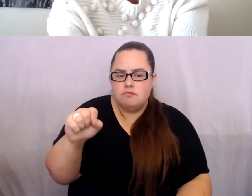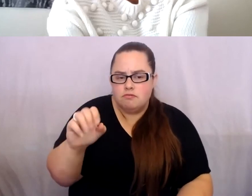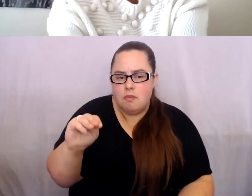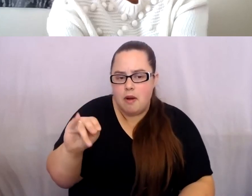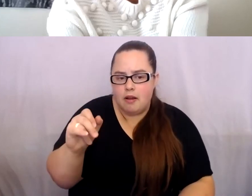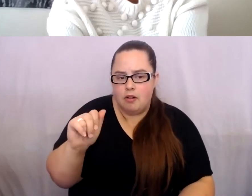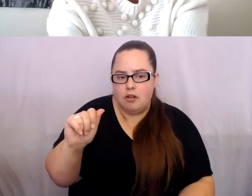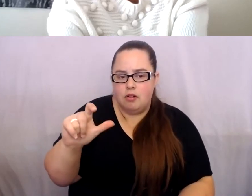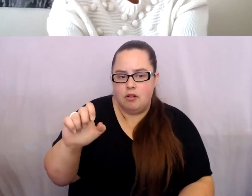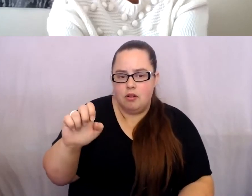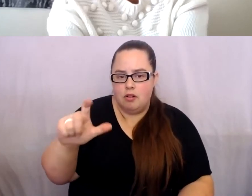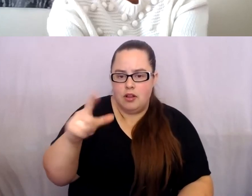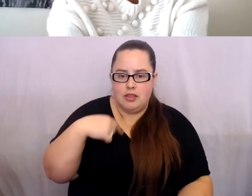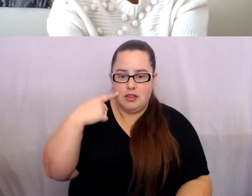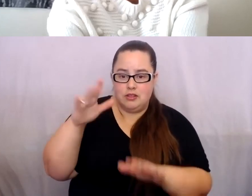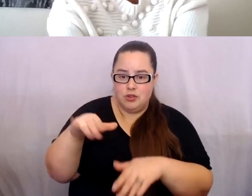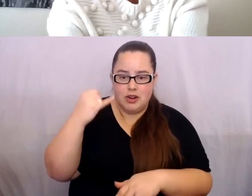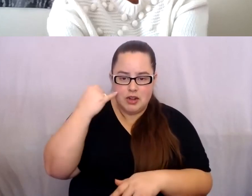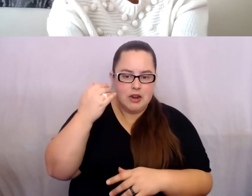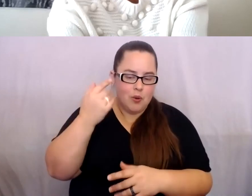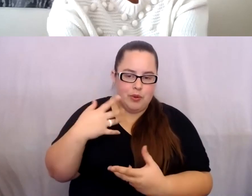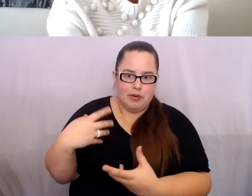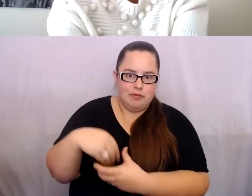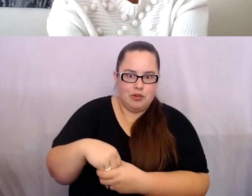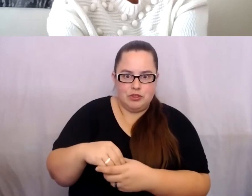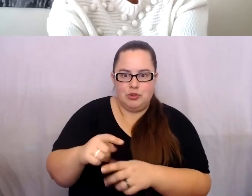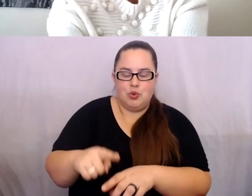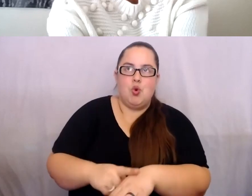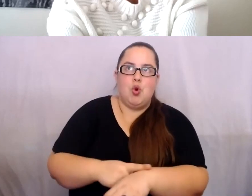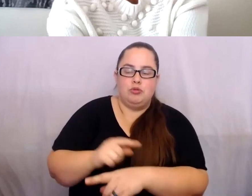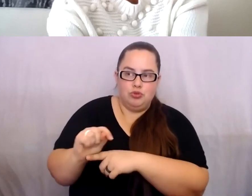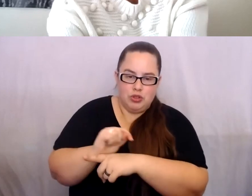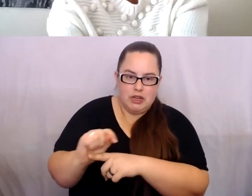And I think some of the ones that are the most beneficial and easy, easier